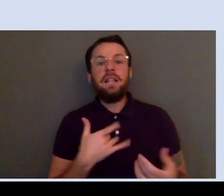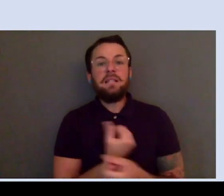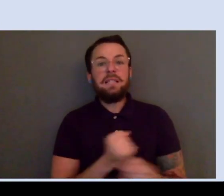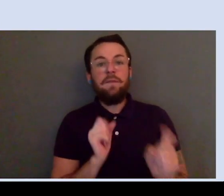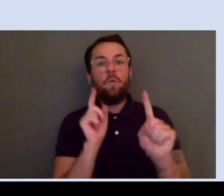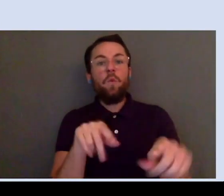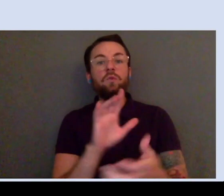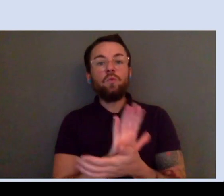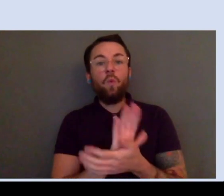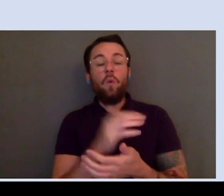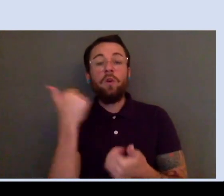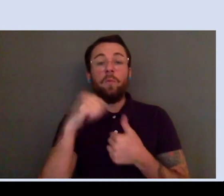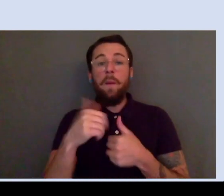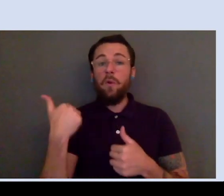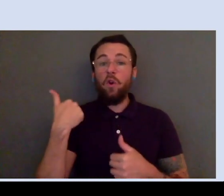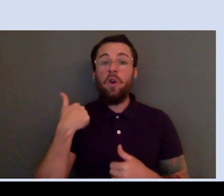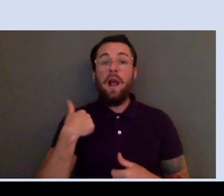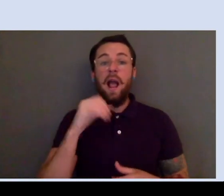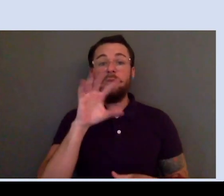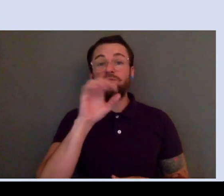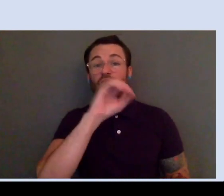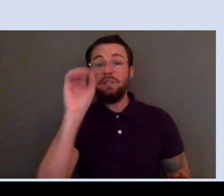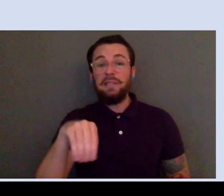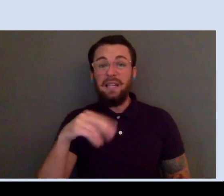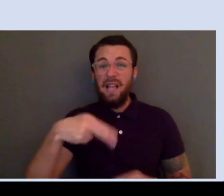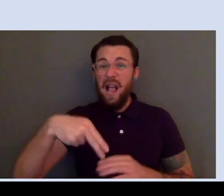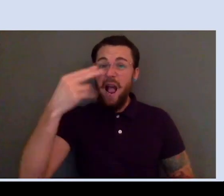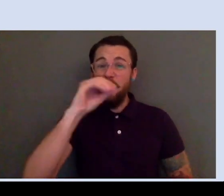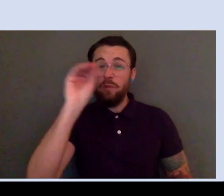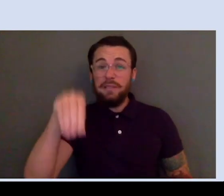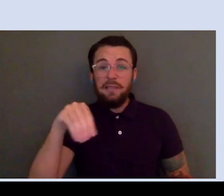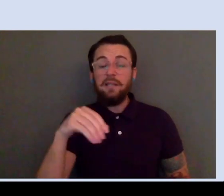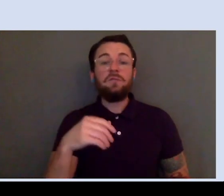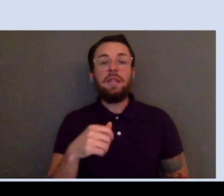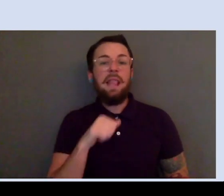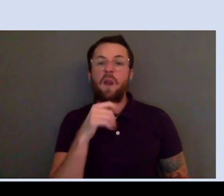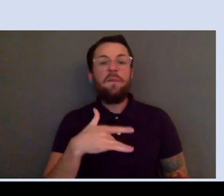That it increases as they go to school.